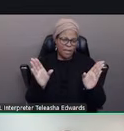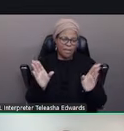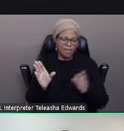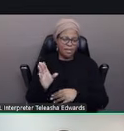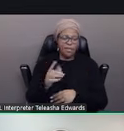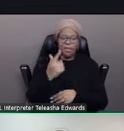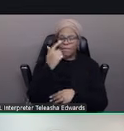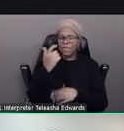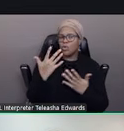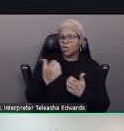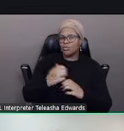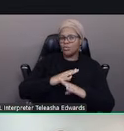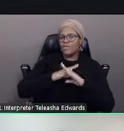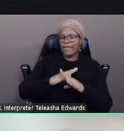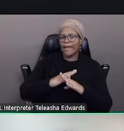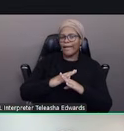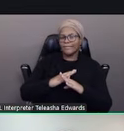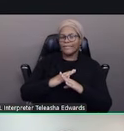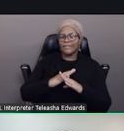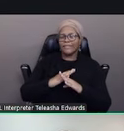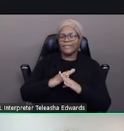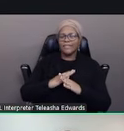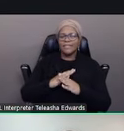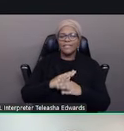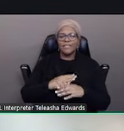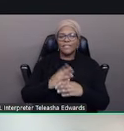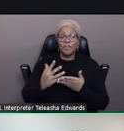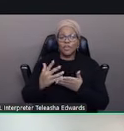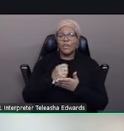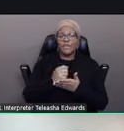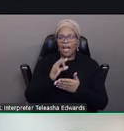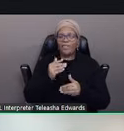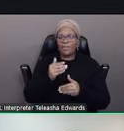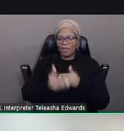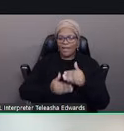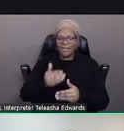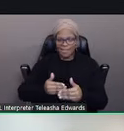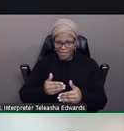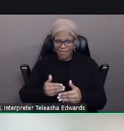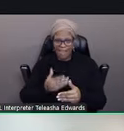integrity of the procurement process with the release of the RFA today um, tomorrow, I'm sorry,